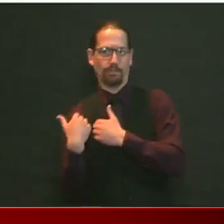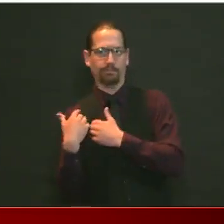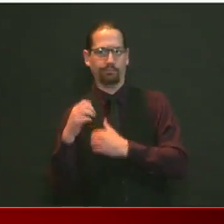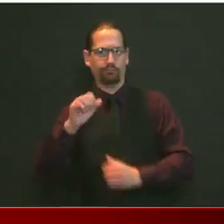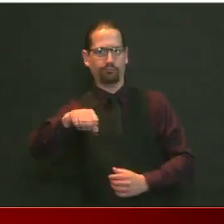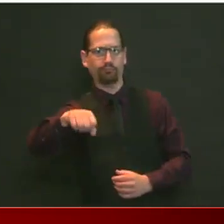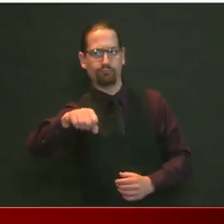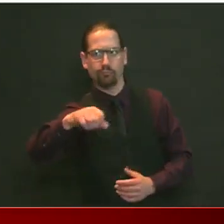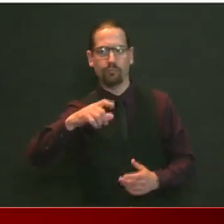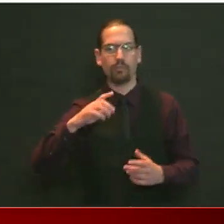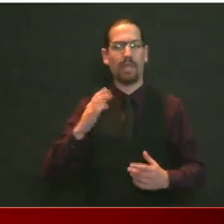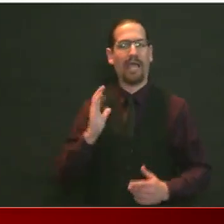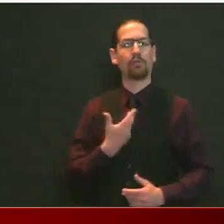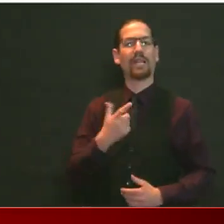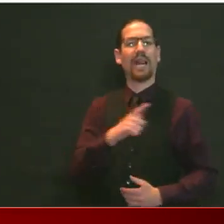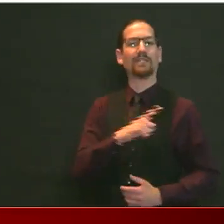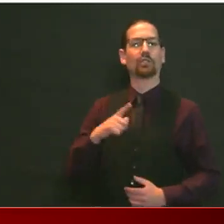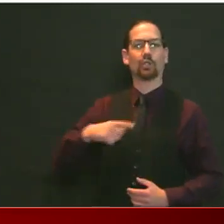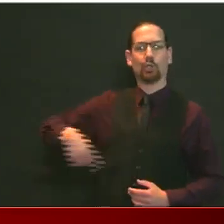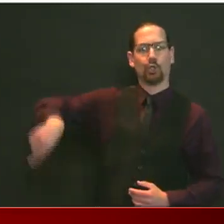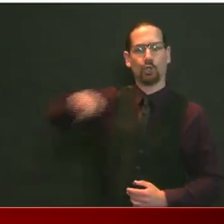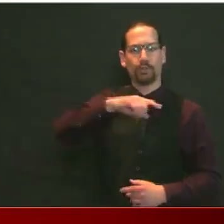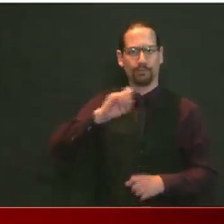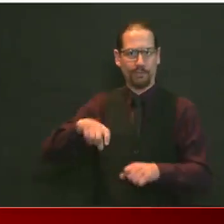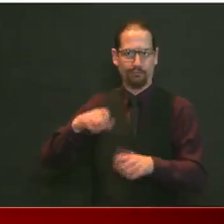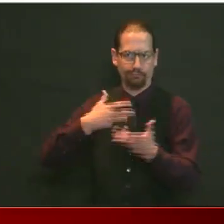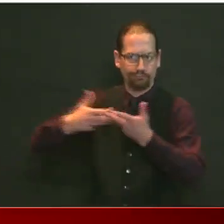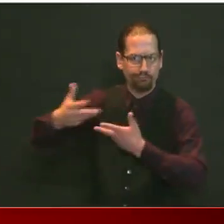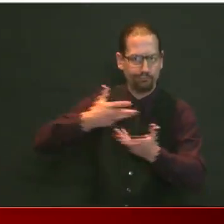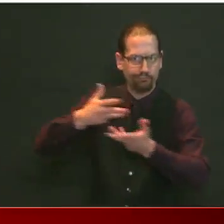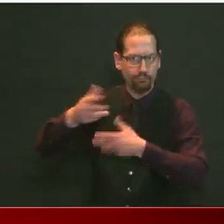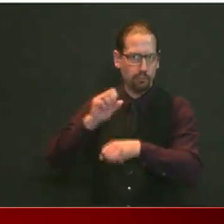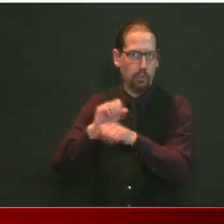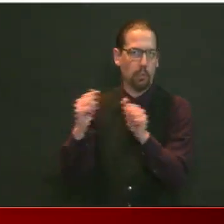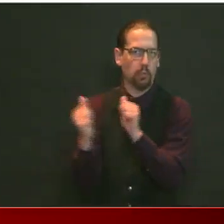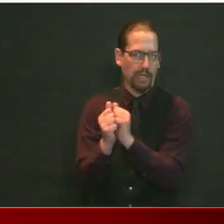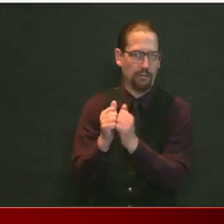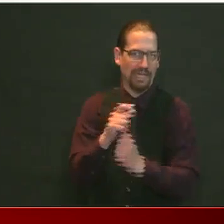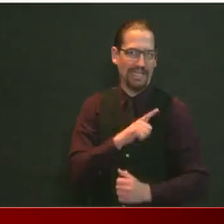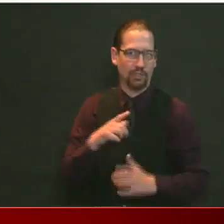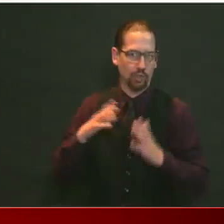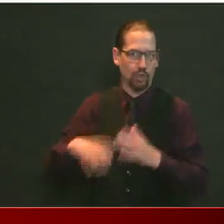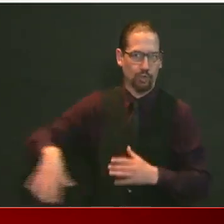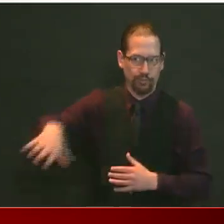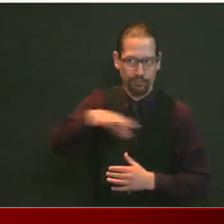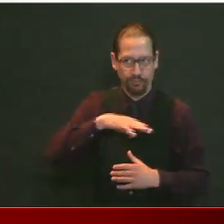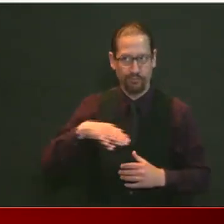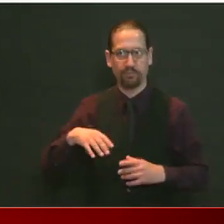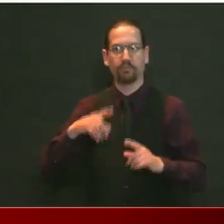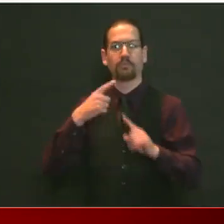UNCERTAINTY. I REALIZE THAT'S OUR PROBLEM, THAT'S OUR JOB AND WE WILL GET IT DONE AND I'LL WORK WITH THE LEGISLATURE TO